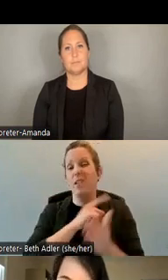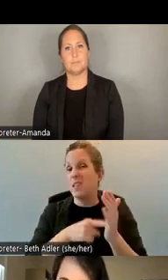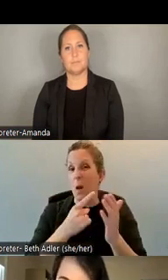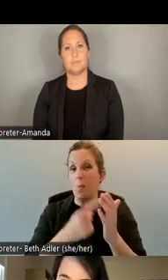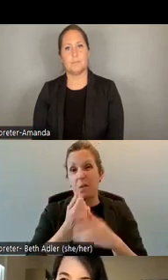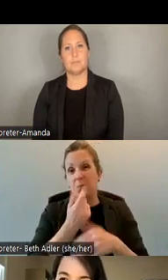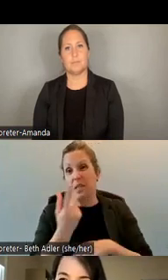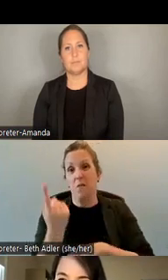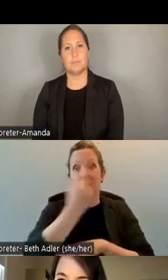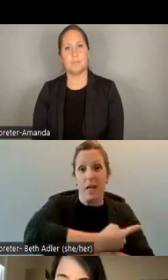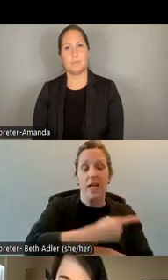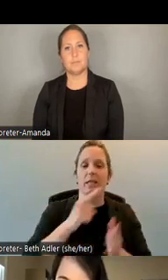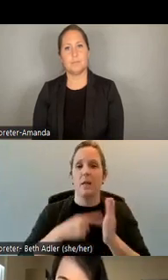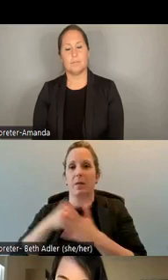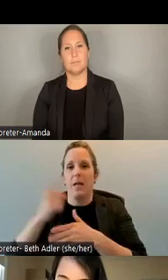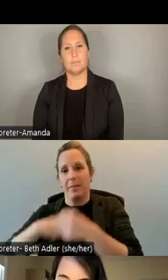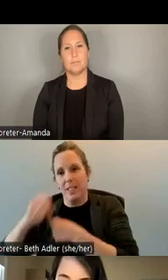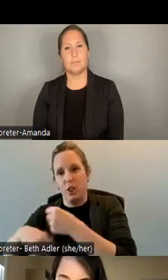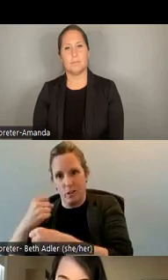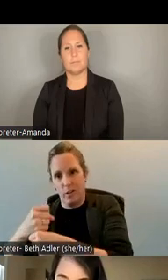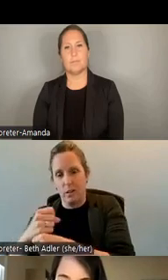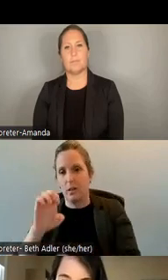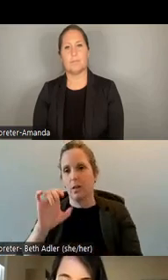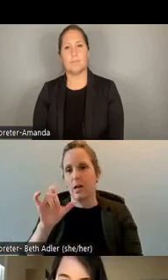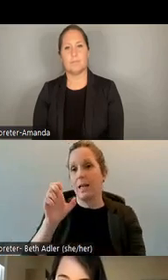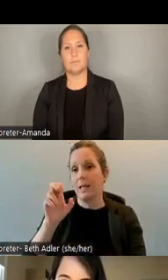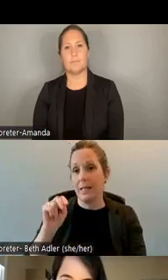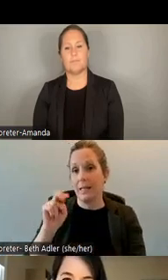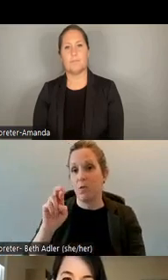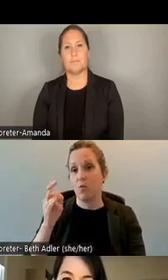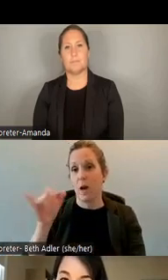take years Eileen Riley one of my mentors in this work has this beautiful quote and she says she'll